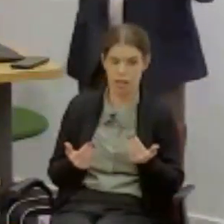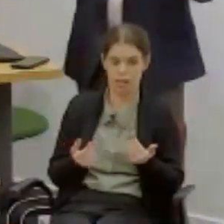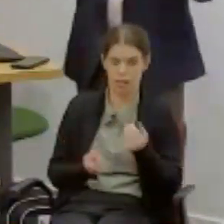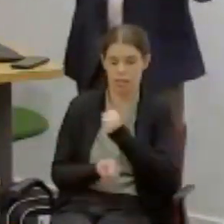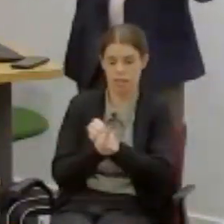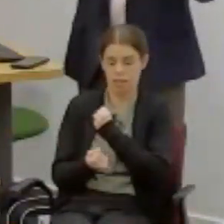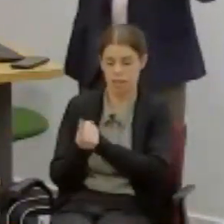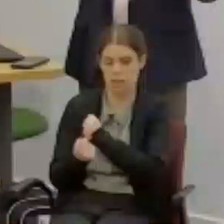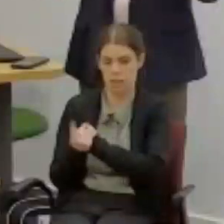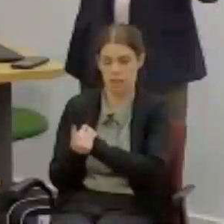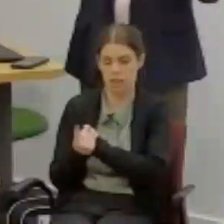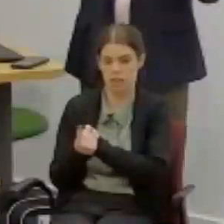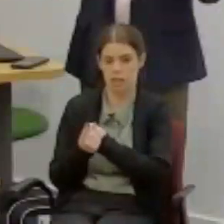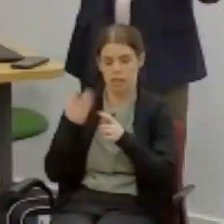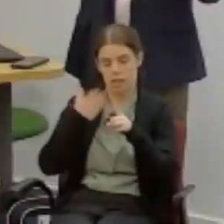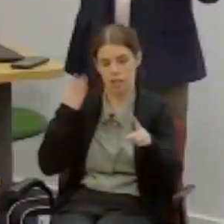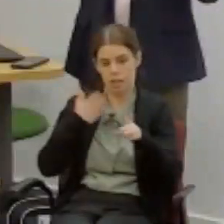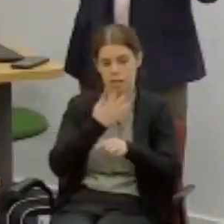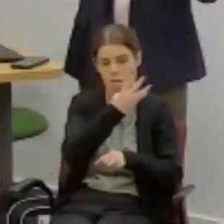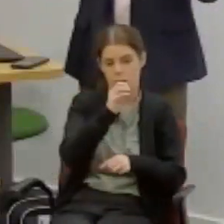to detect, to change about 40, 50 years more.